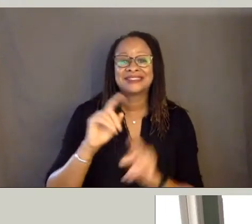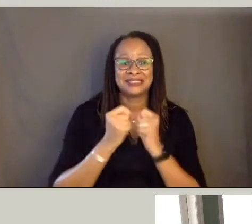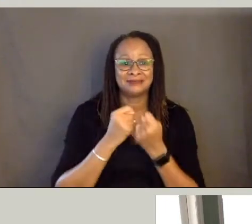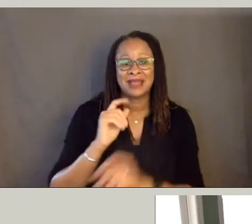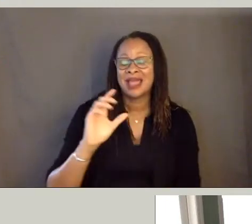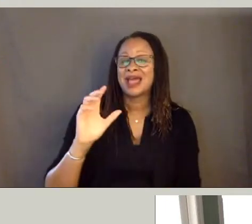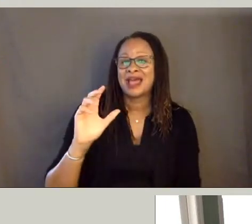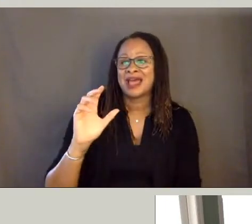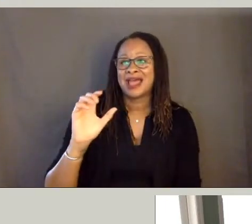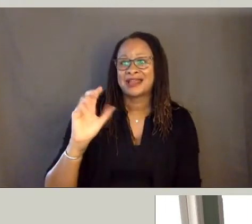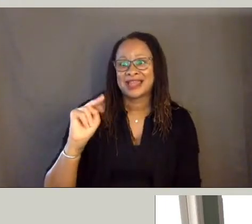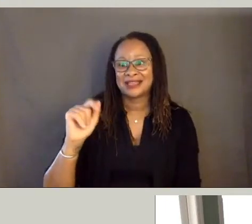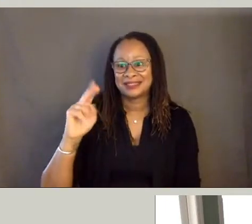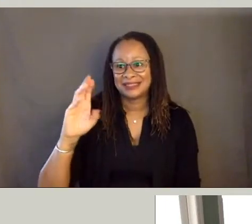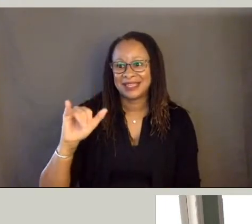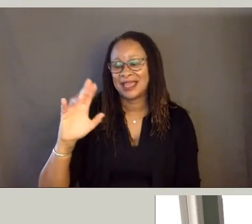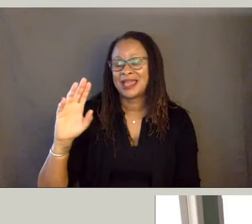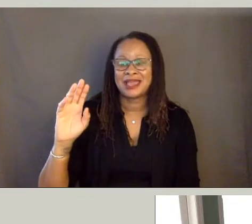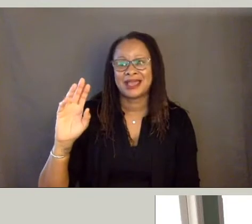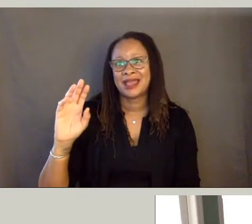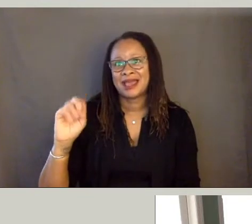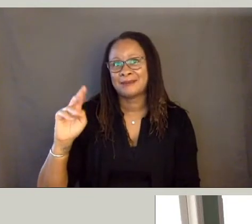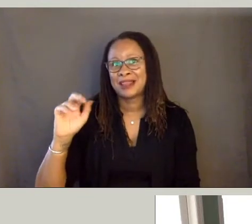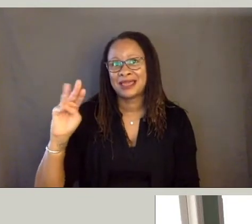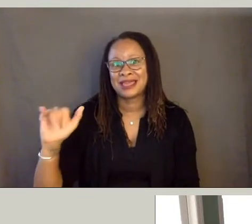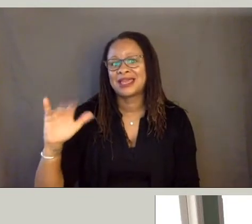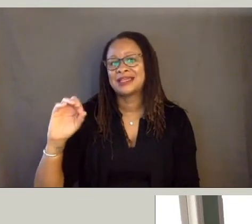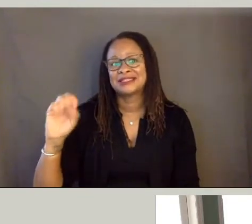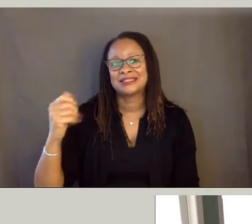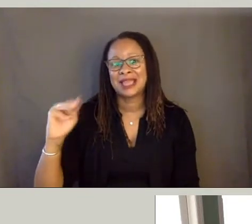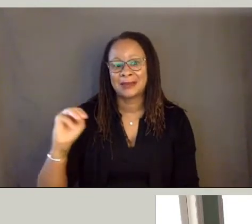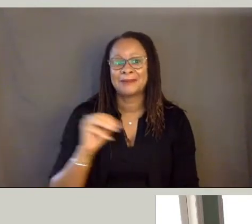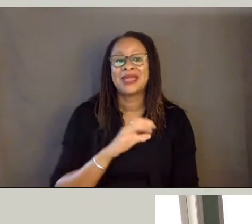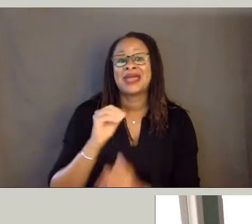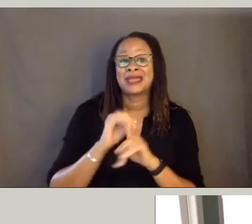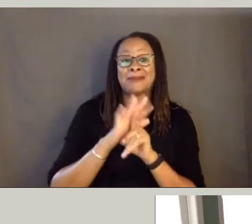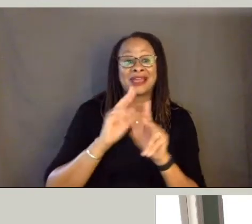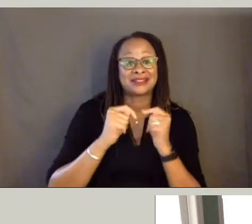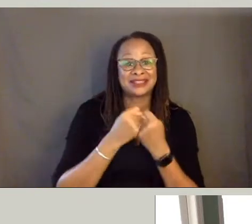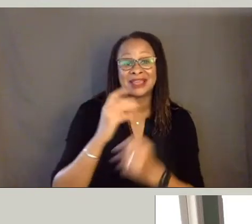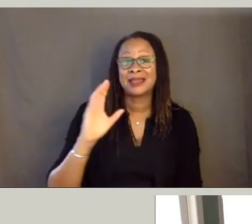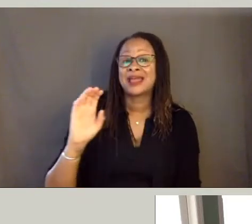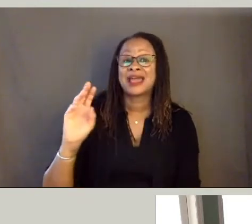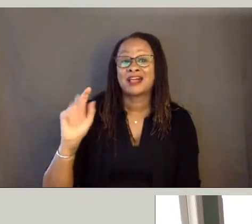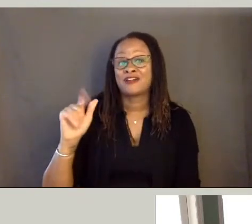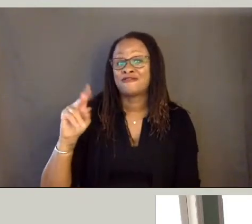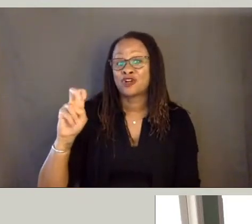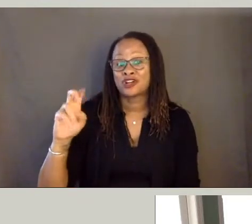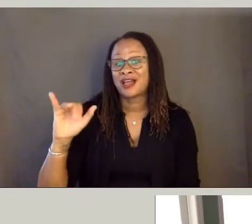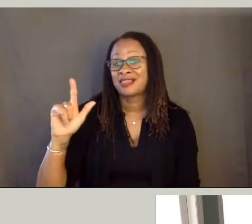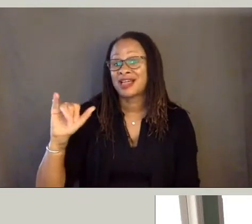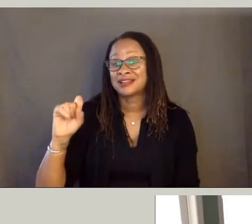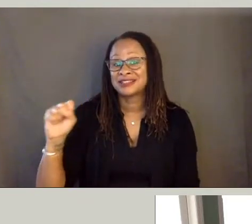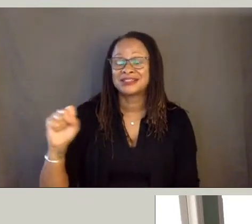the "Disclosure" impact team, Laverne, Amy, Liza, Mona, Bryce, Alex, Tuck, Anya, Jesse,